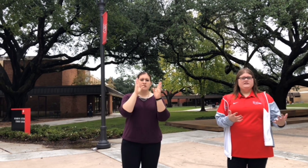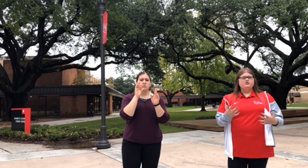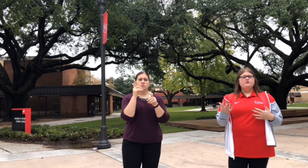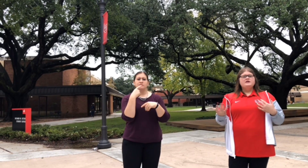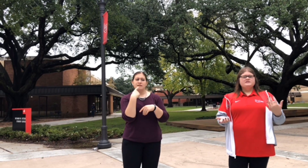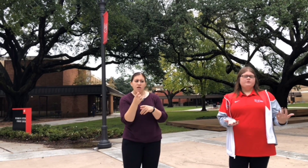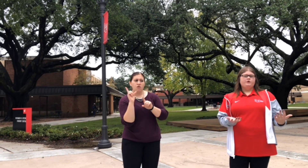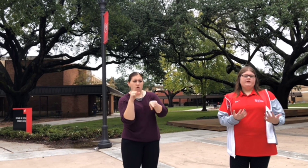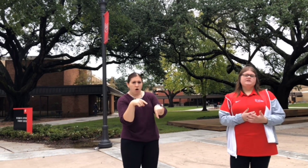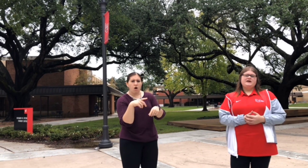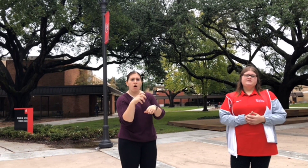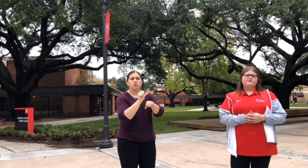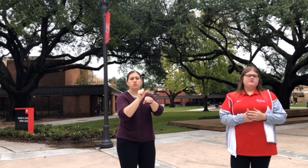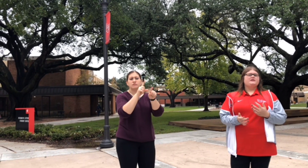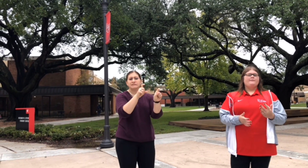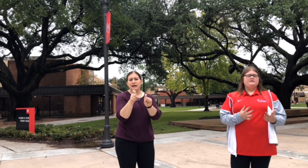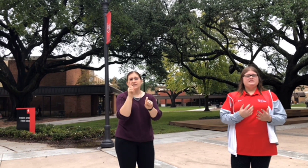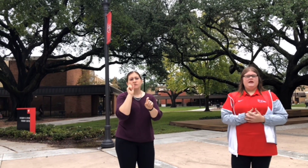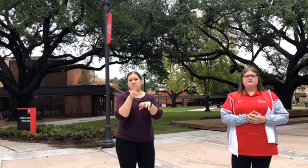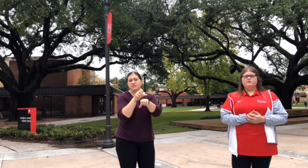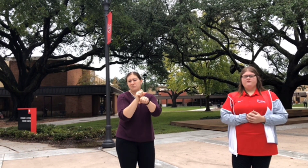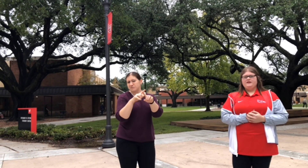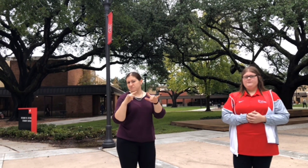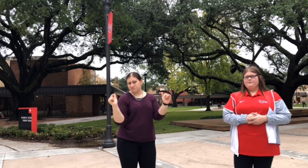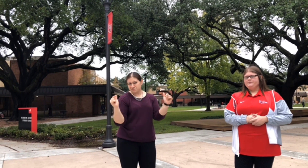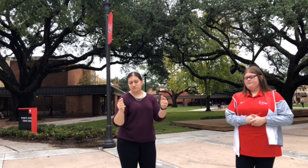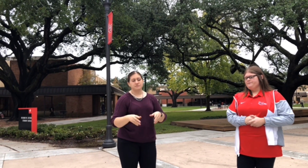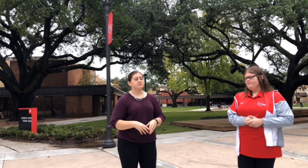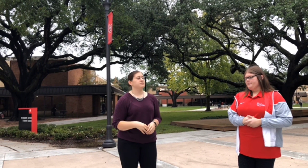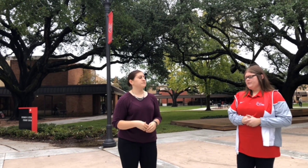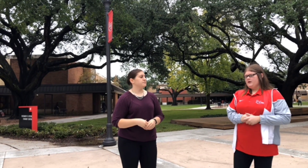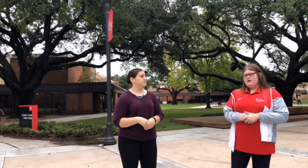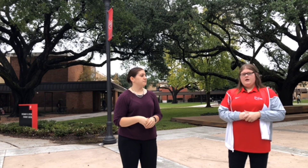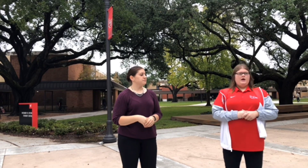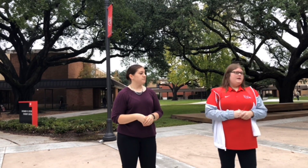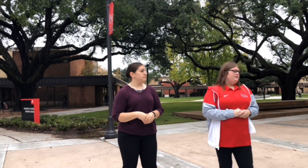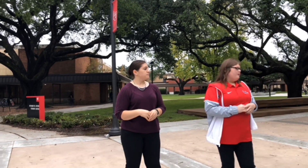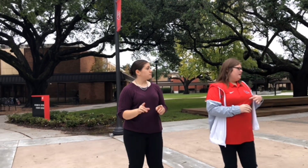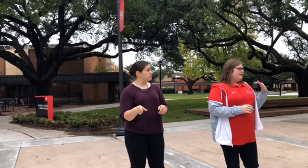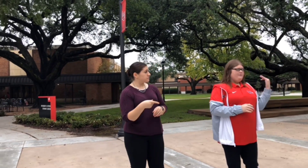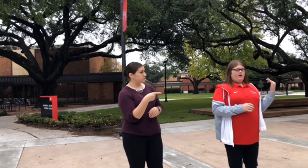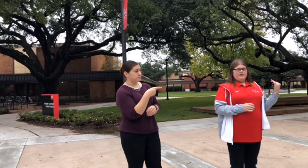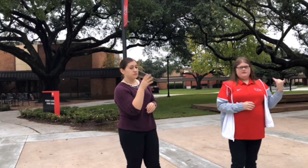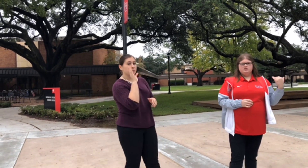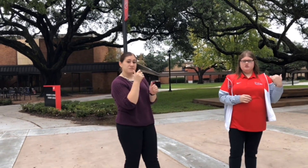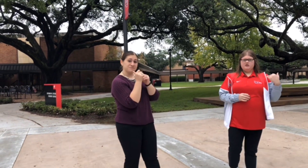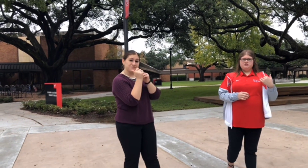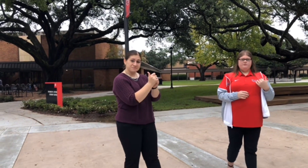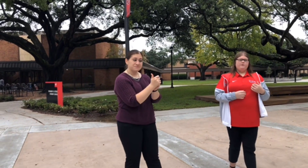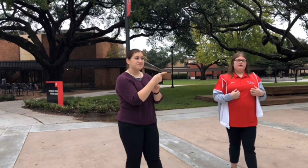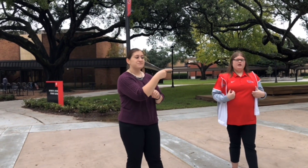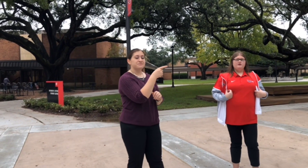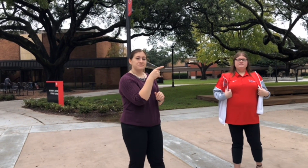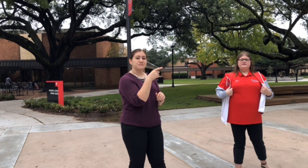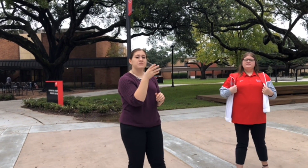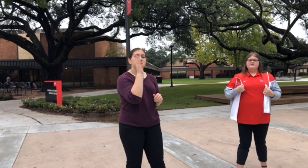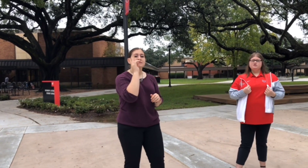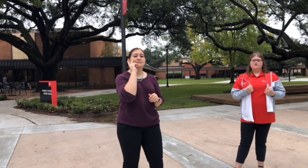and do some career tests for assignments. We're going to keep walking this direction where we're going to go see the center